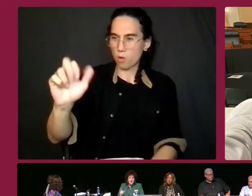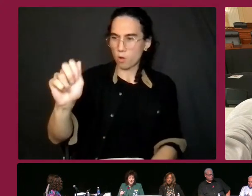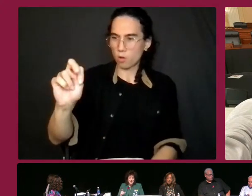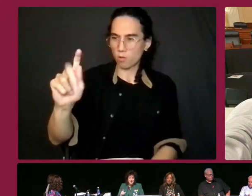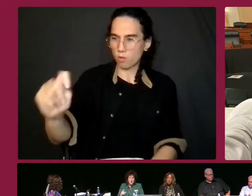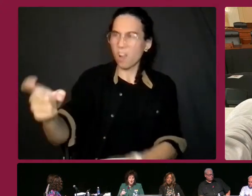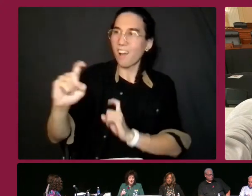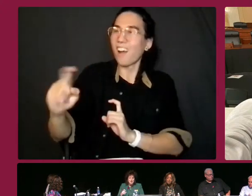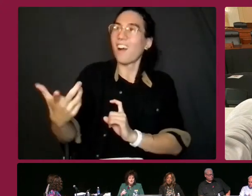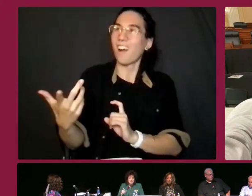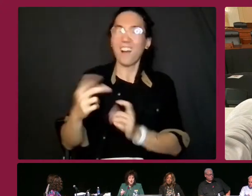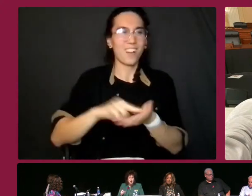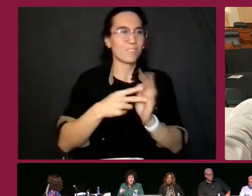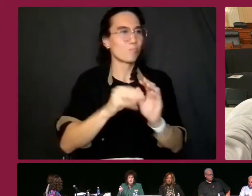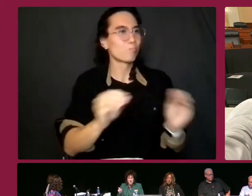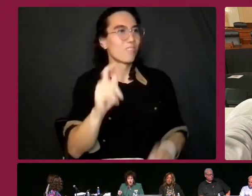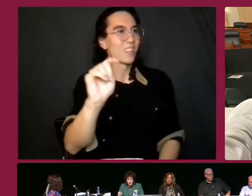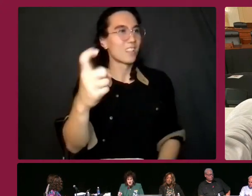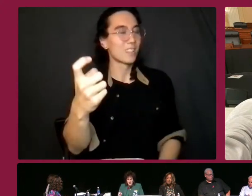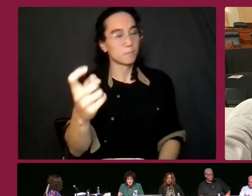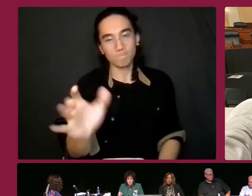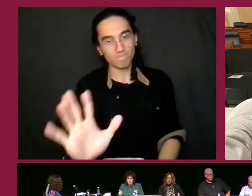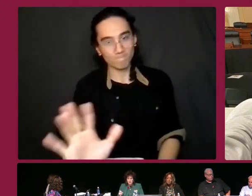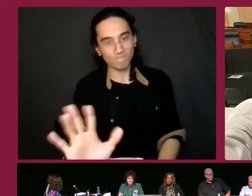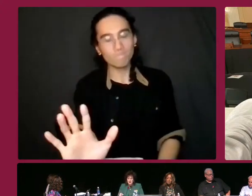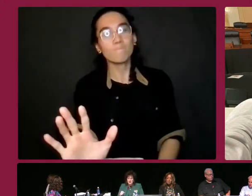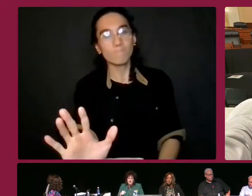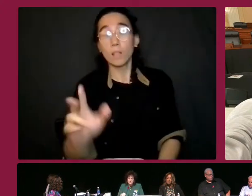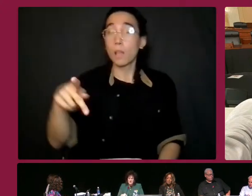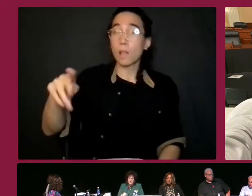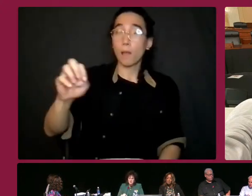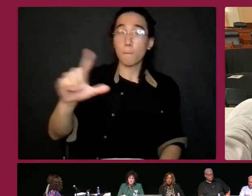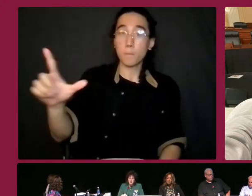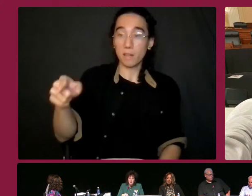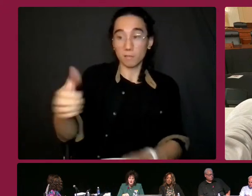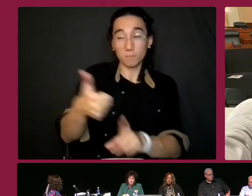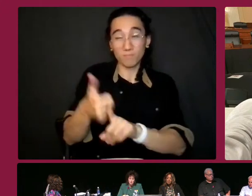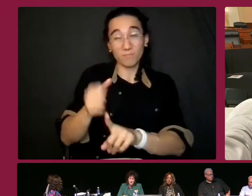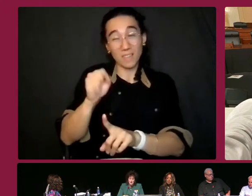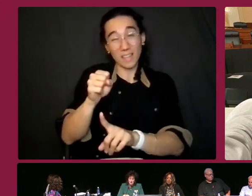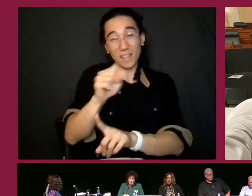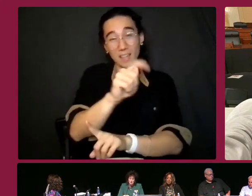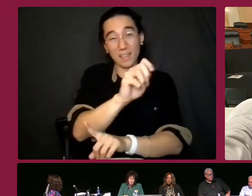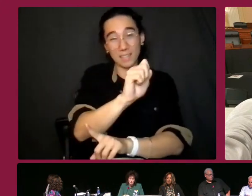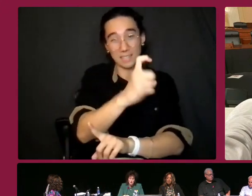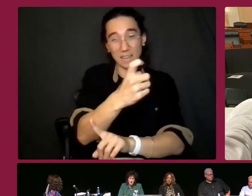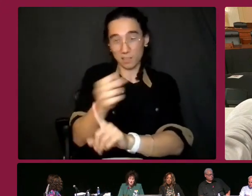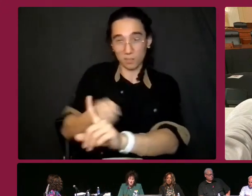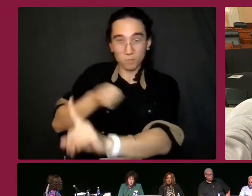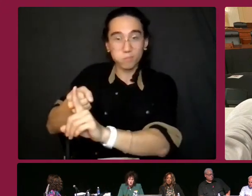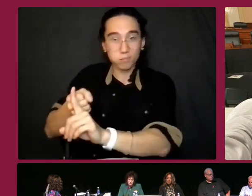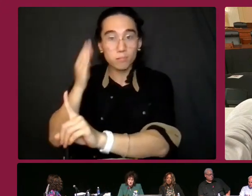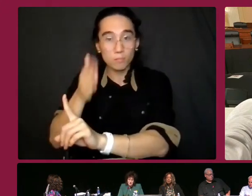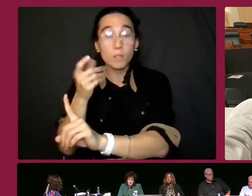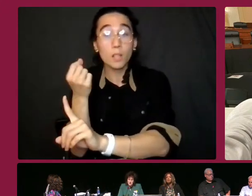but Pell Grants are taxable for money that does not apply directly to their educational expenses.